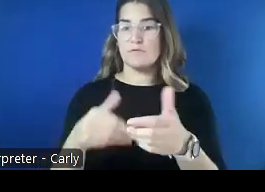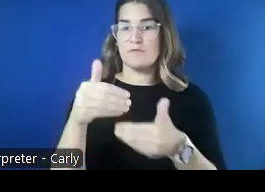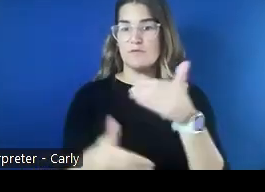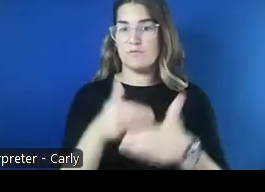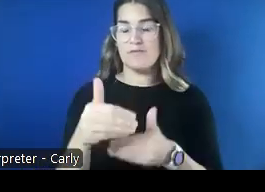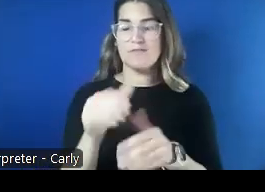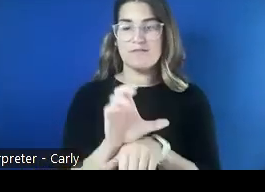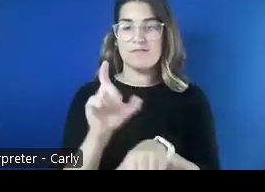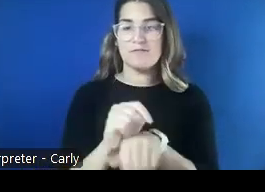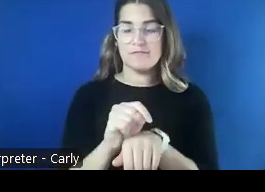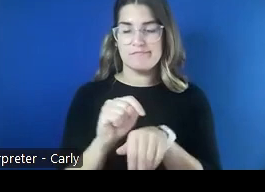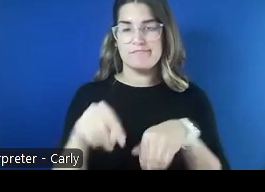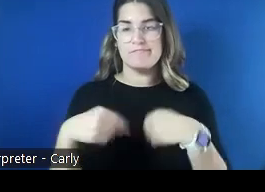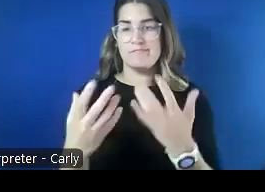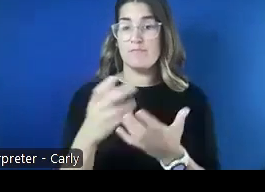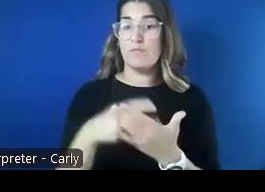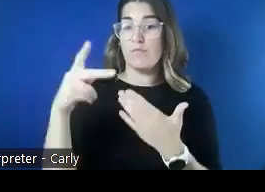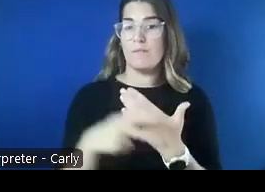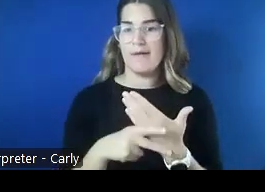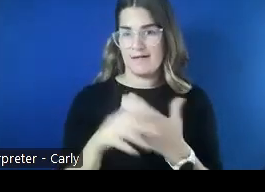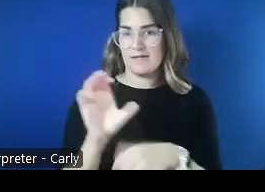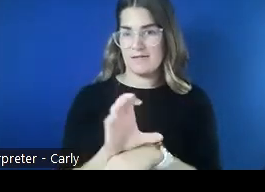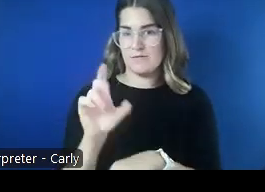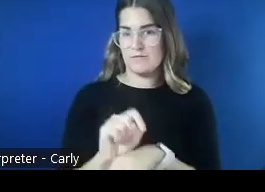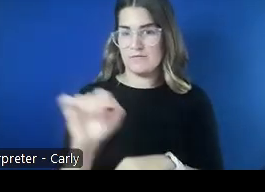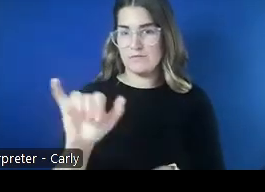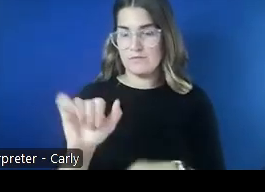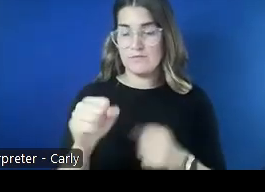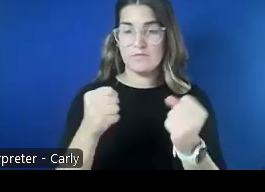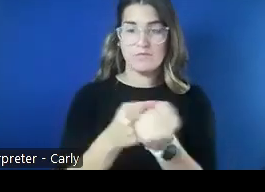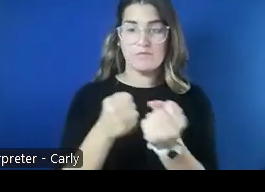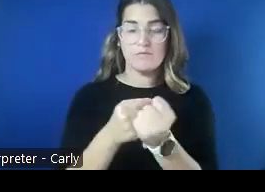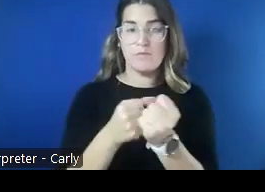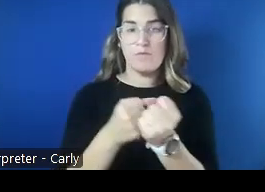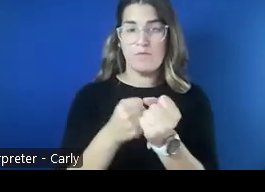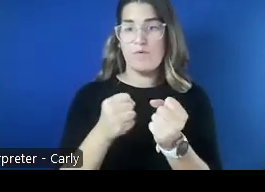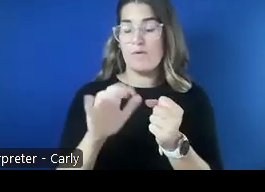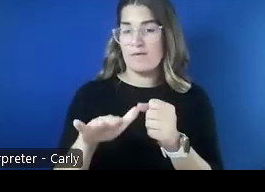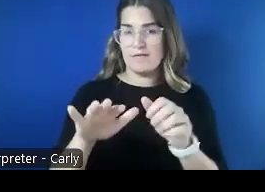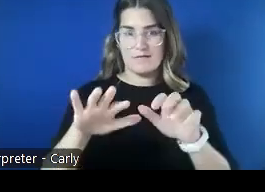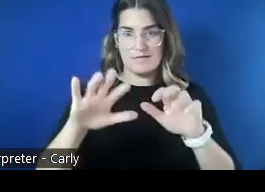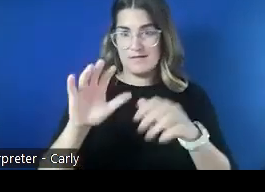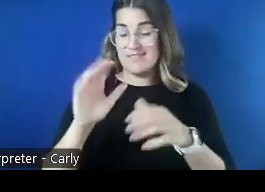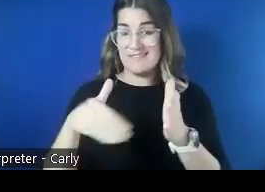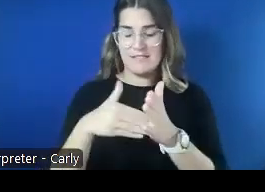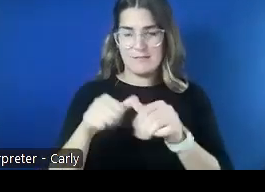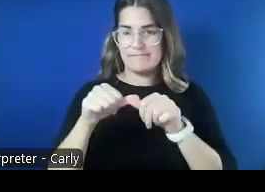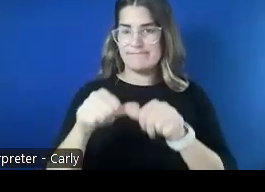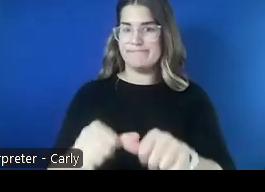in programmatic consultation um to support the capacity of the entire Center so in this case